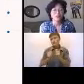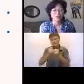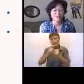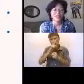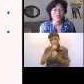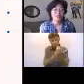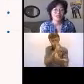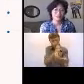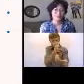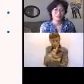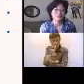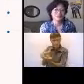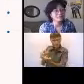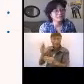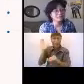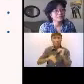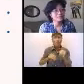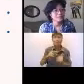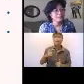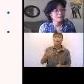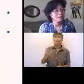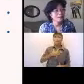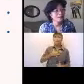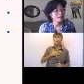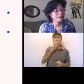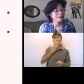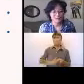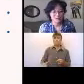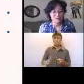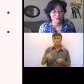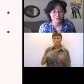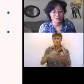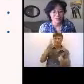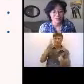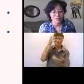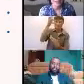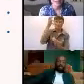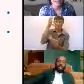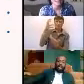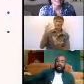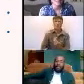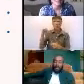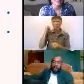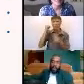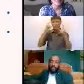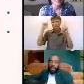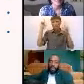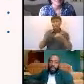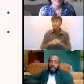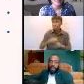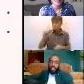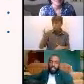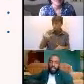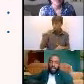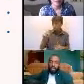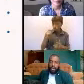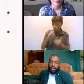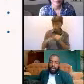processes as you go. I don’t know if you want to add anything to that, Tyson. Yeah, I would just like to add quickly that